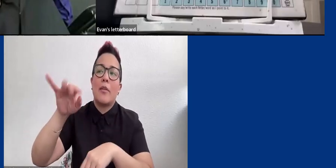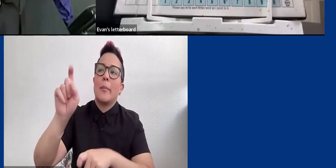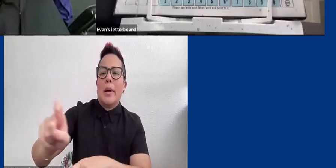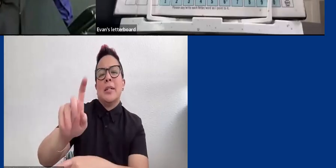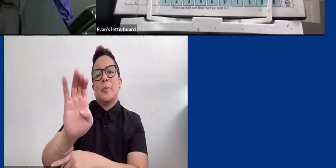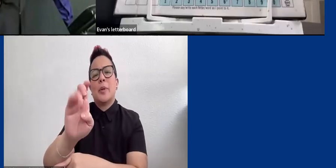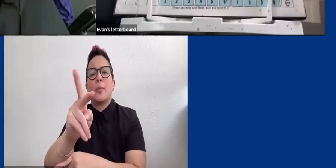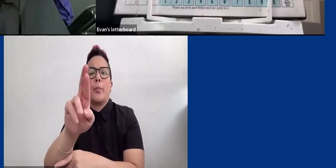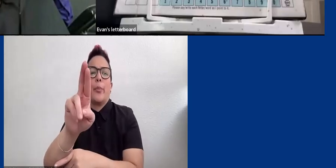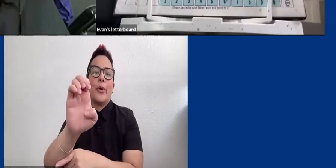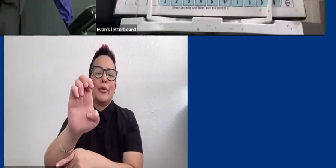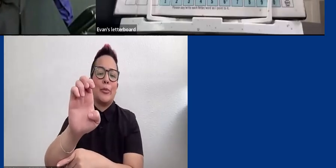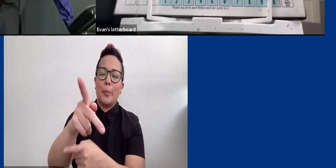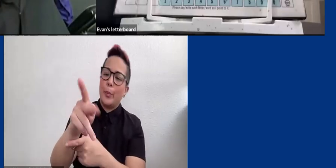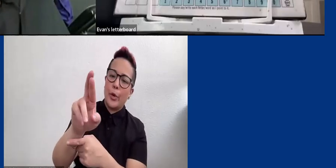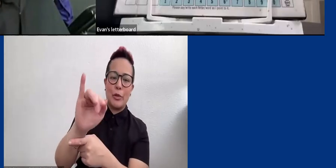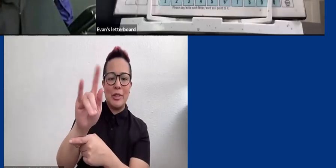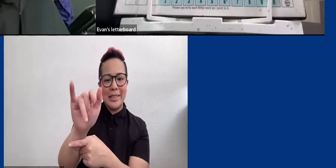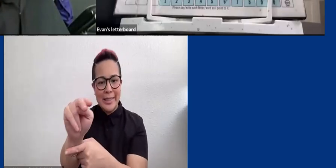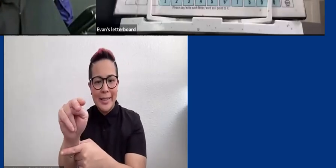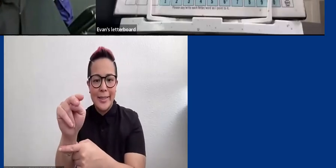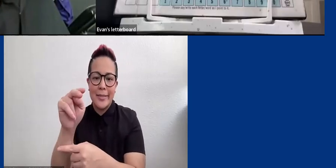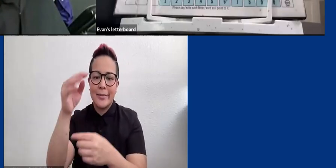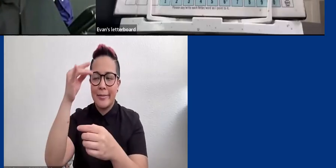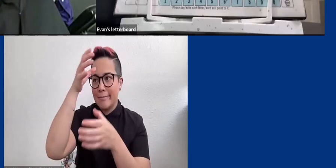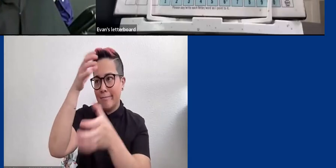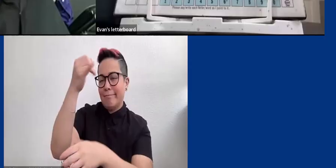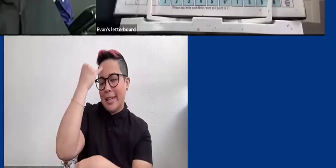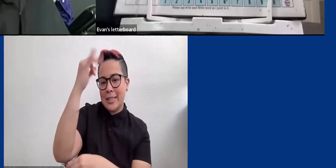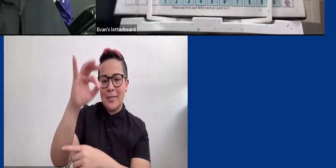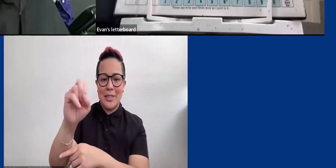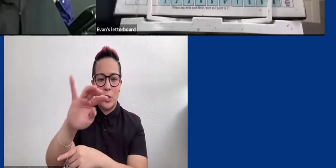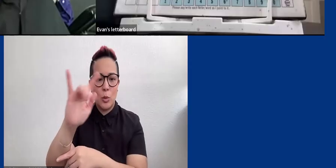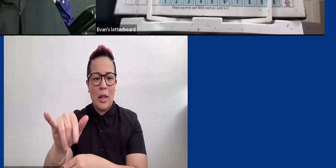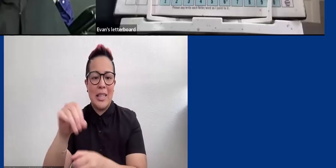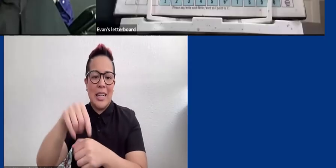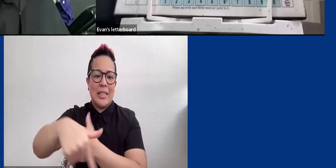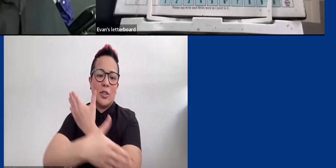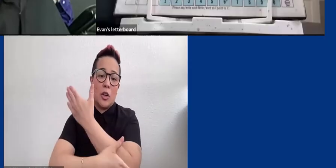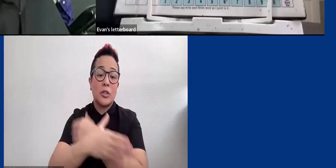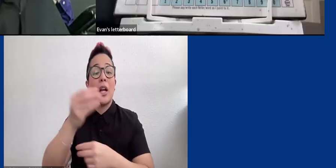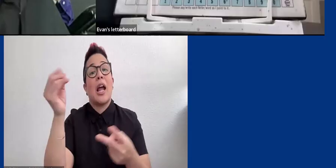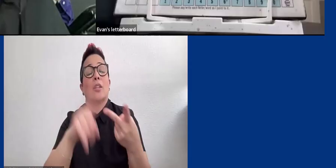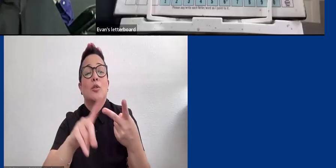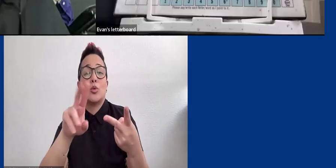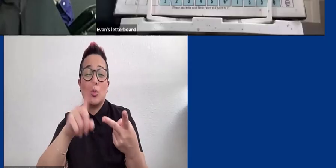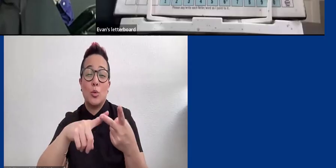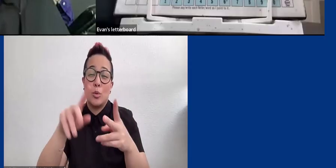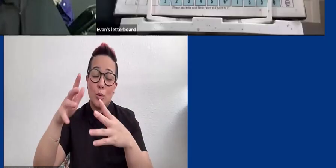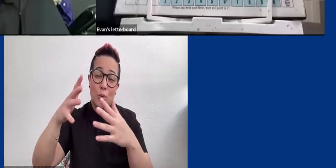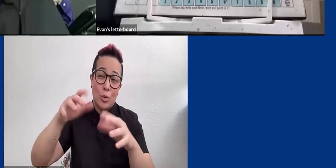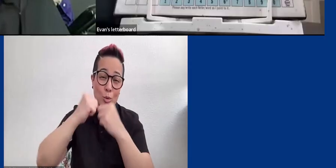country, due to the social stigma of disability, and due to the powerlessness of people with